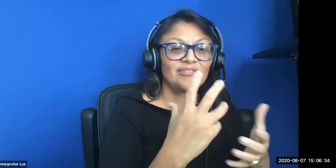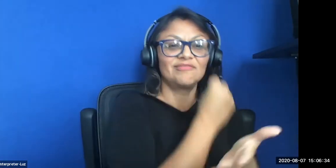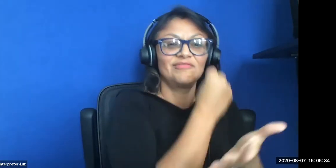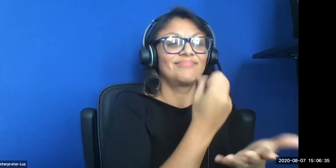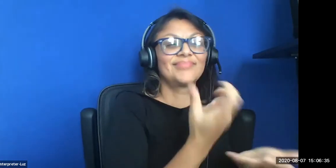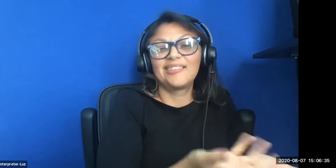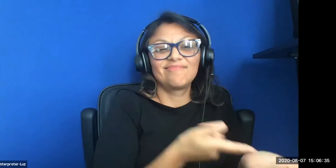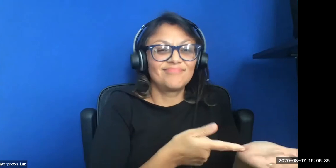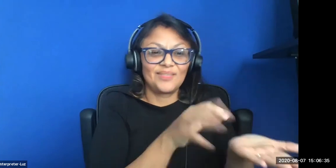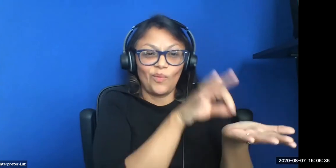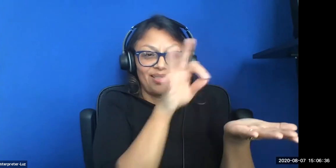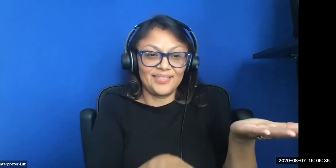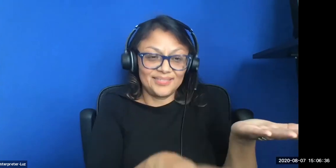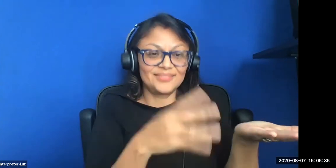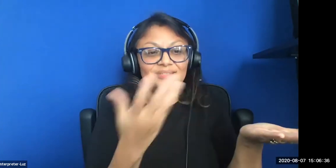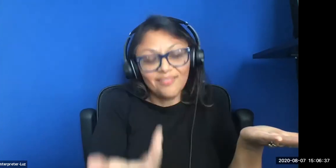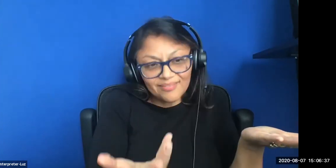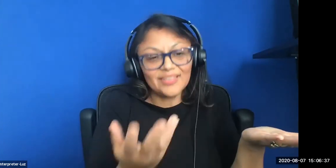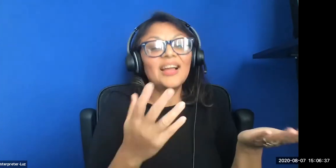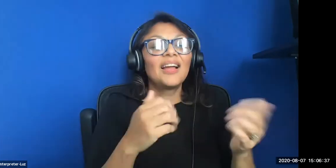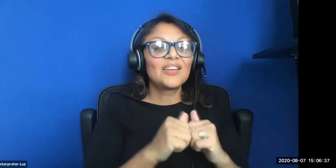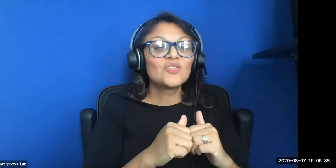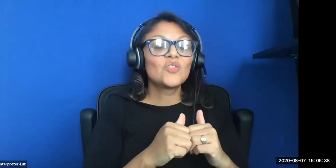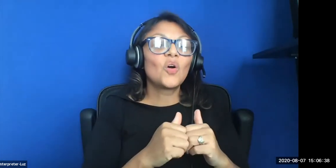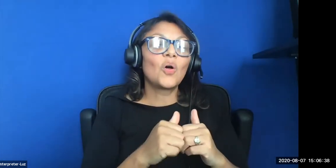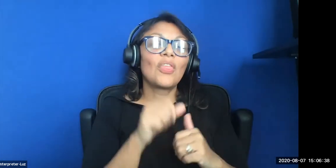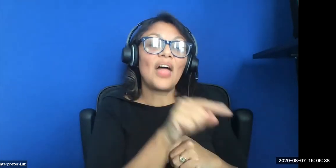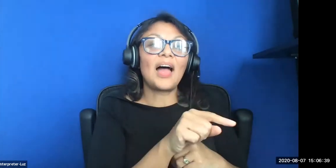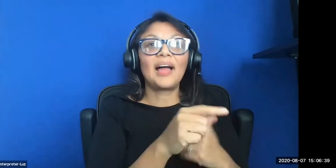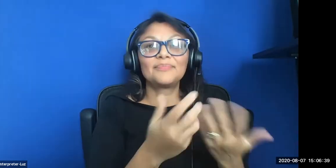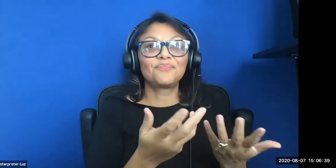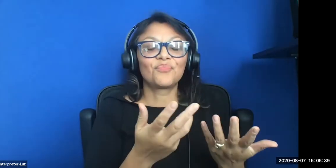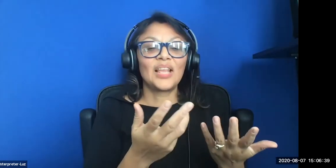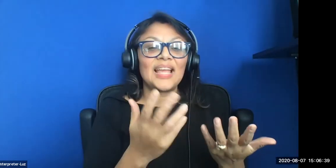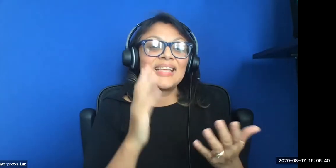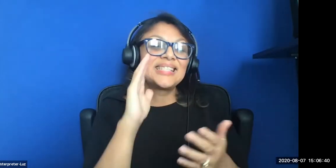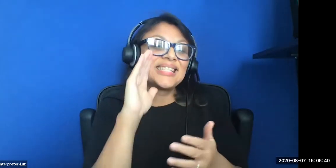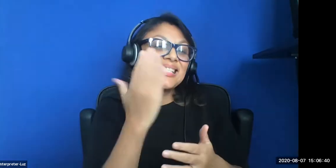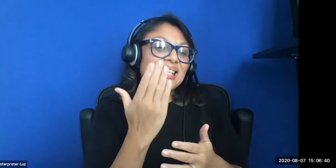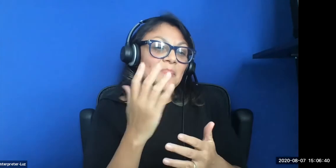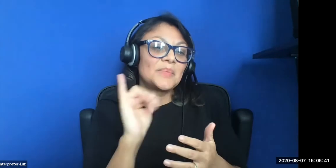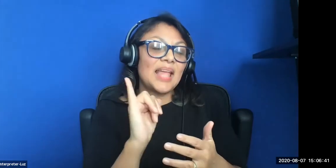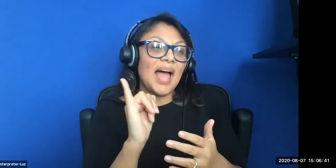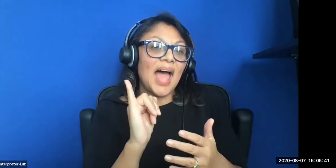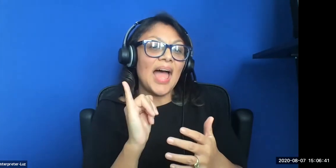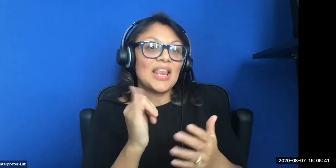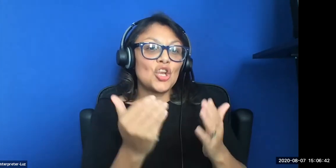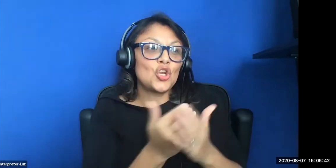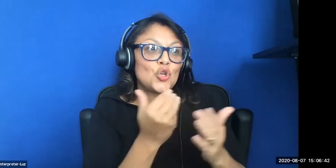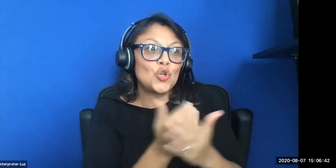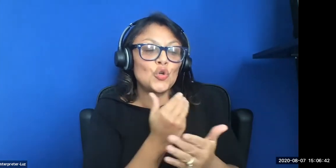Channelle Charest: Hot up was stood up in in like a week. Like, that seems to be the tendency for us as we're standing up these new initiatives in about a week's time